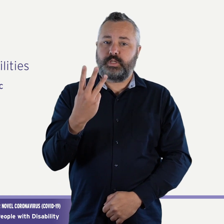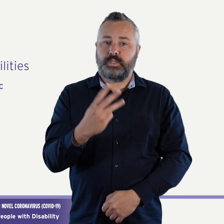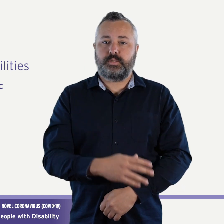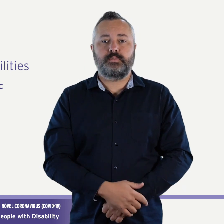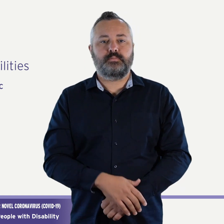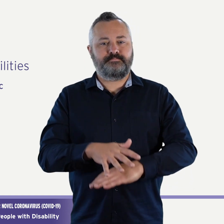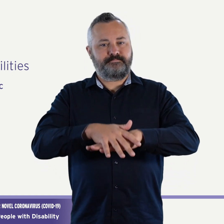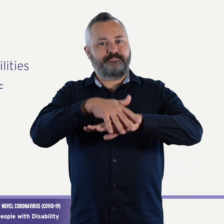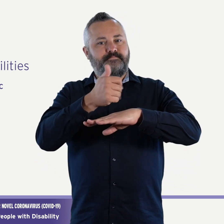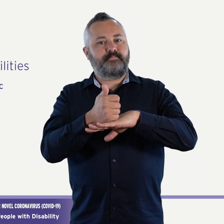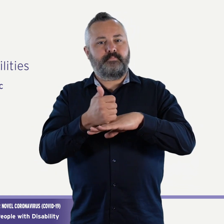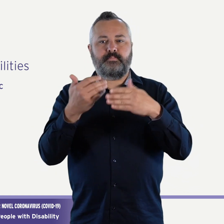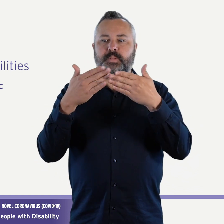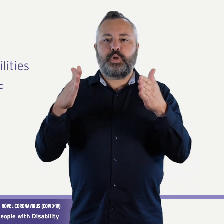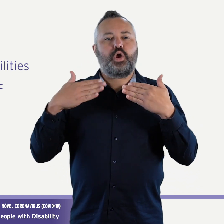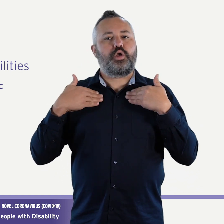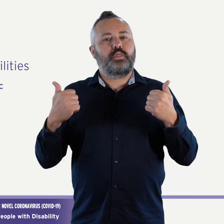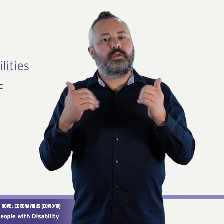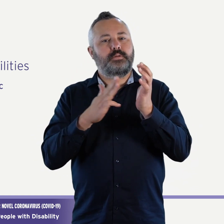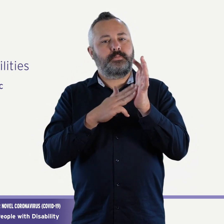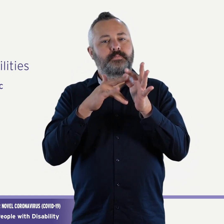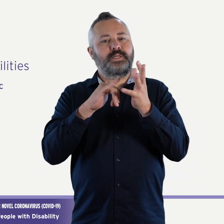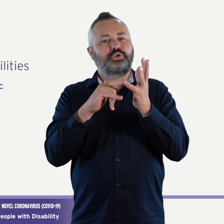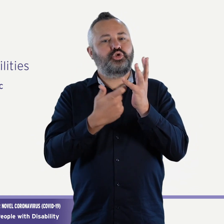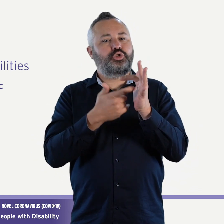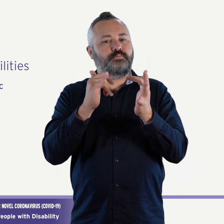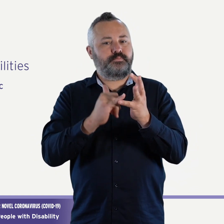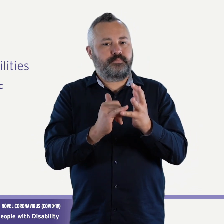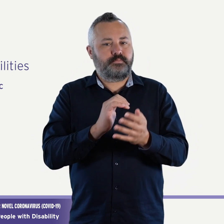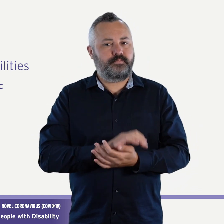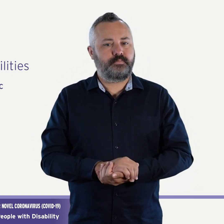3. Implementation of public health measures: